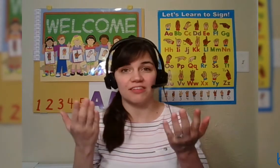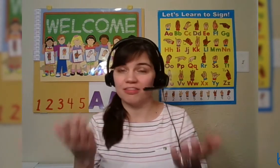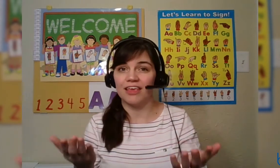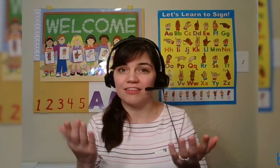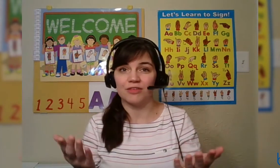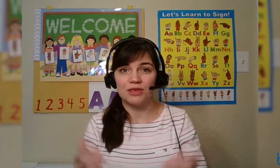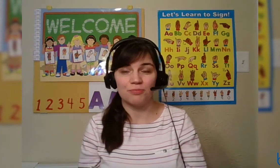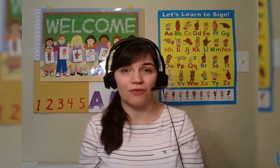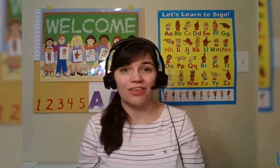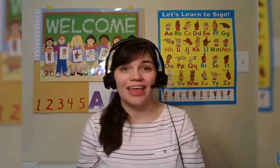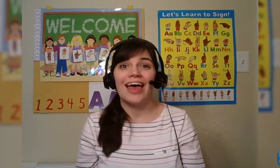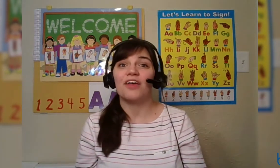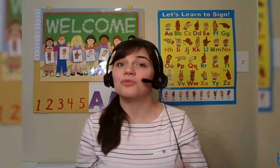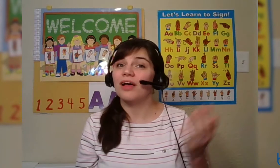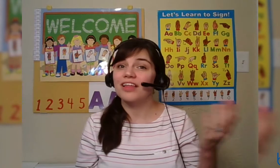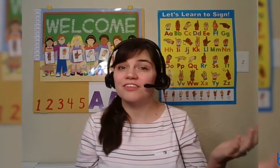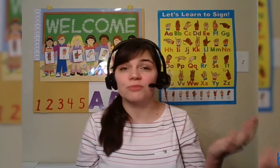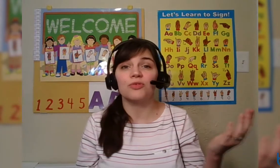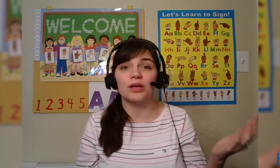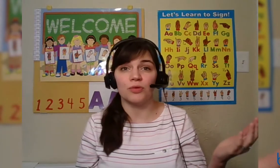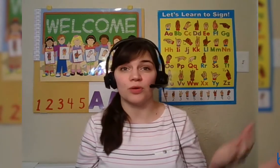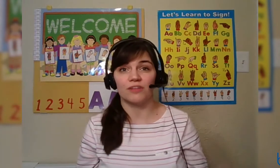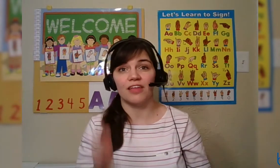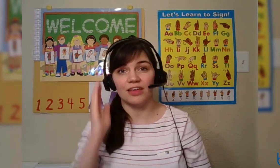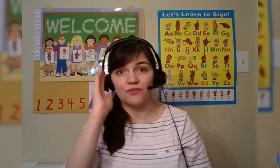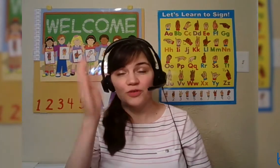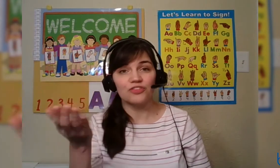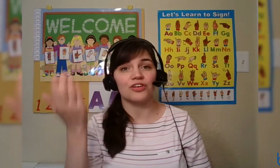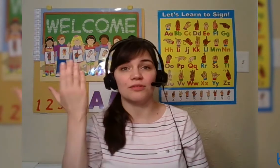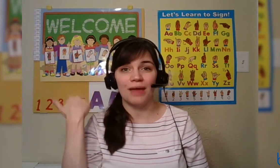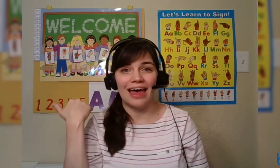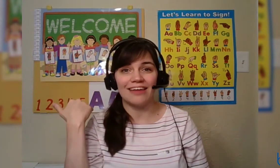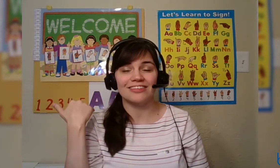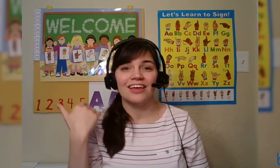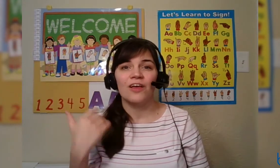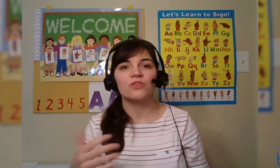and things and people, as well as some grammar words like future and past so